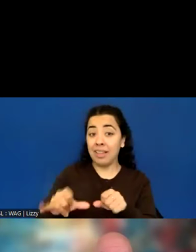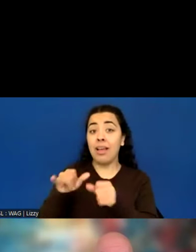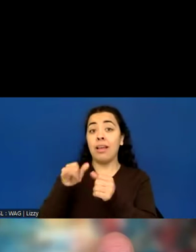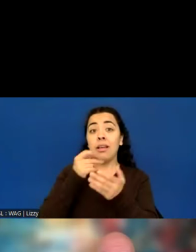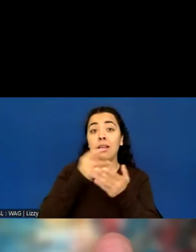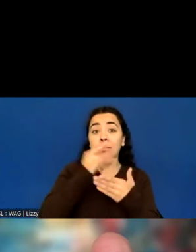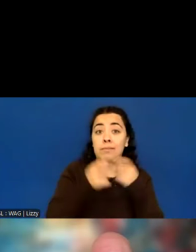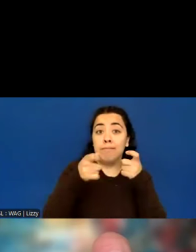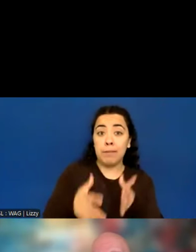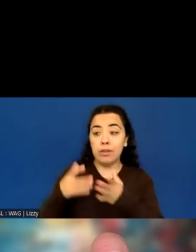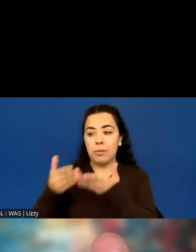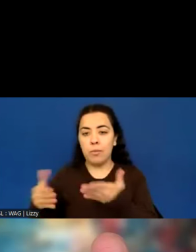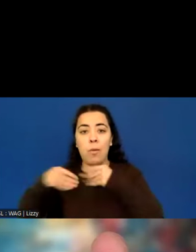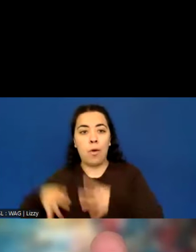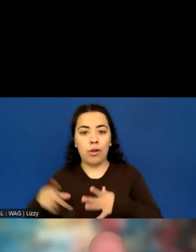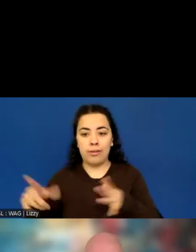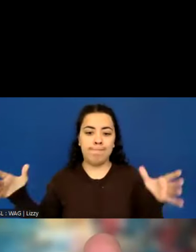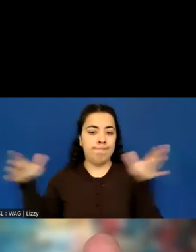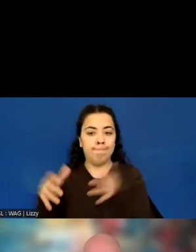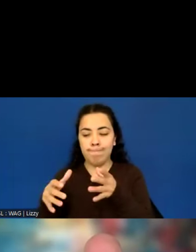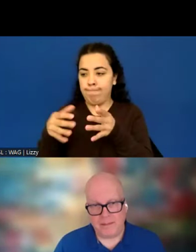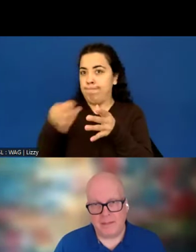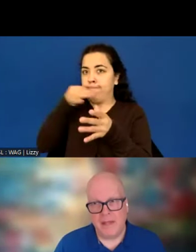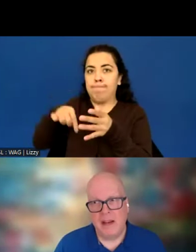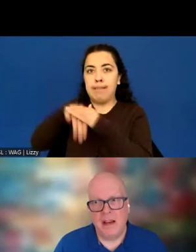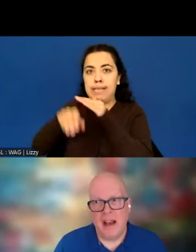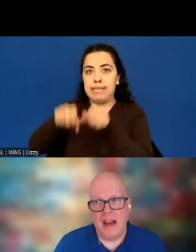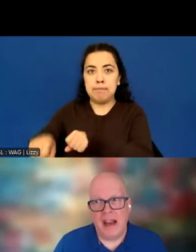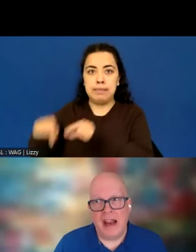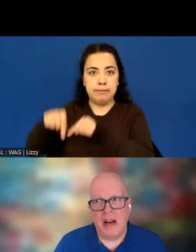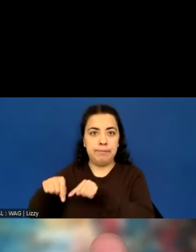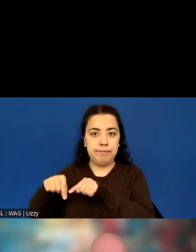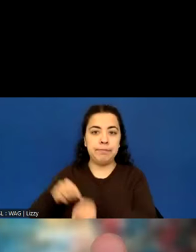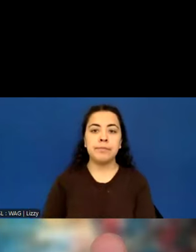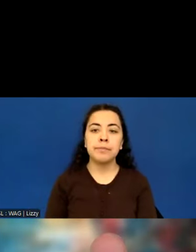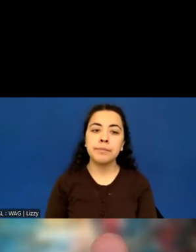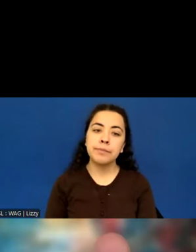become a nexus of accessibility. And with that, I will turn it over